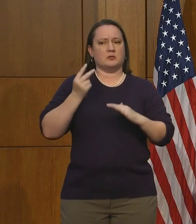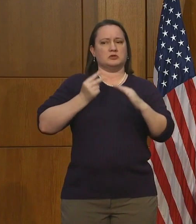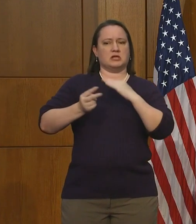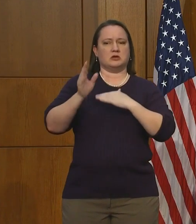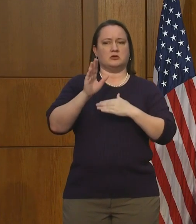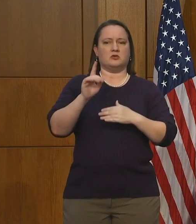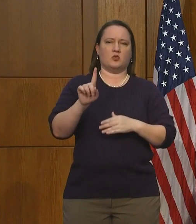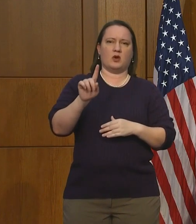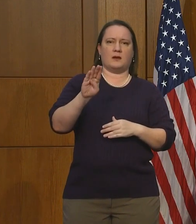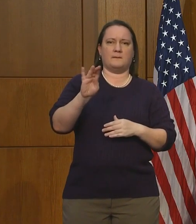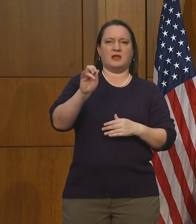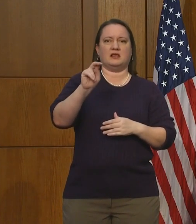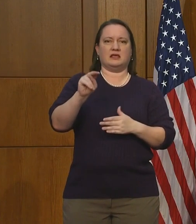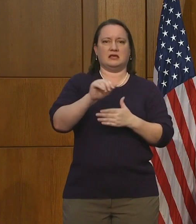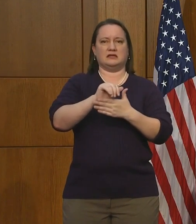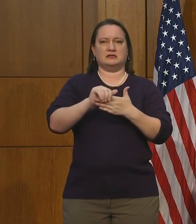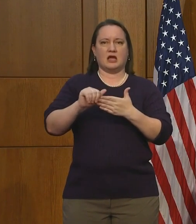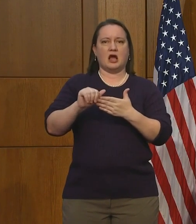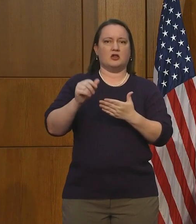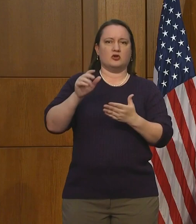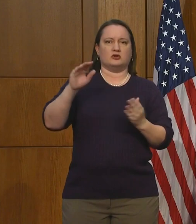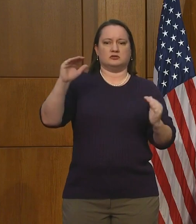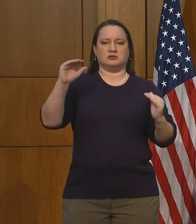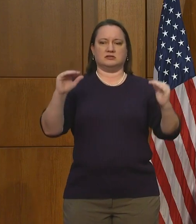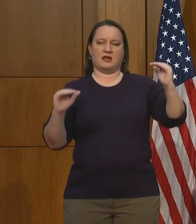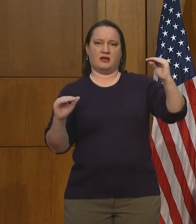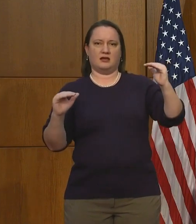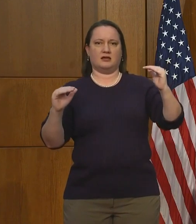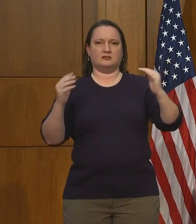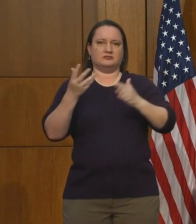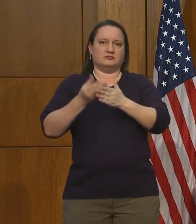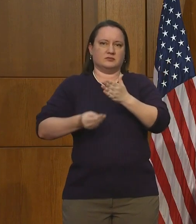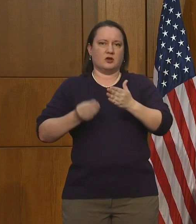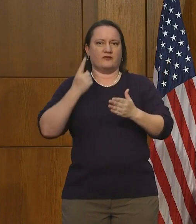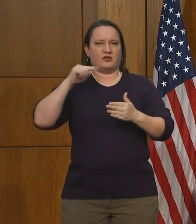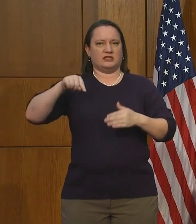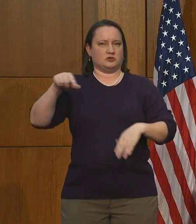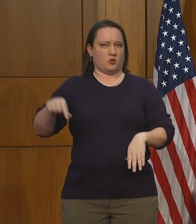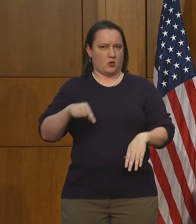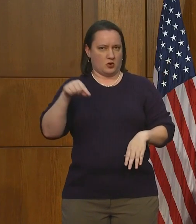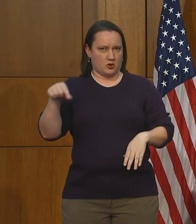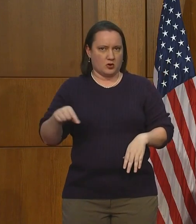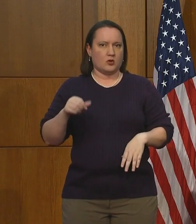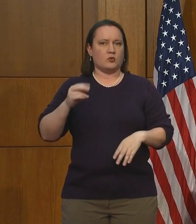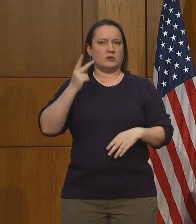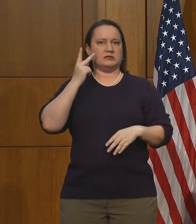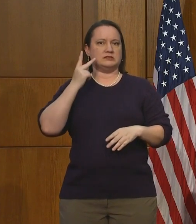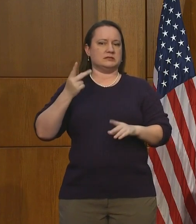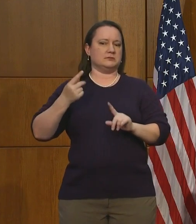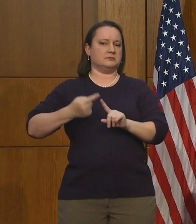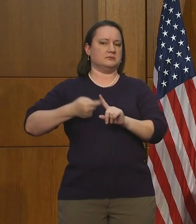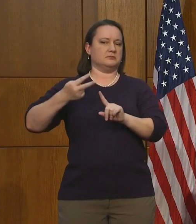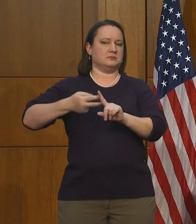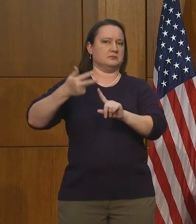PROJECTED TO BE DOWN BY THE BIG DOLLARS FOR THE QUARTER AND IT LOOKS LIKE WE ARE TRENDING